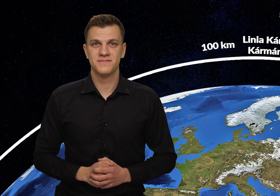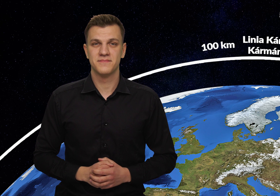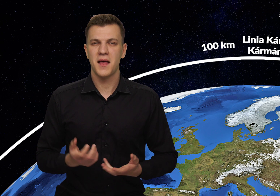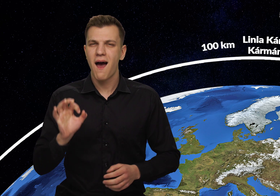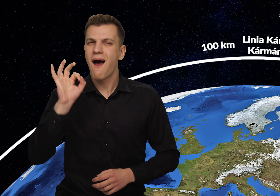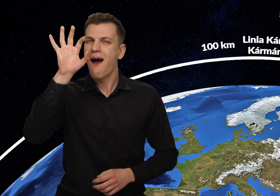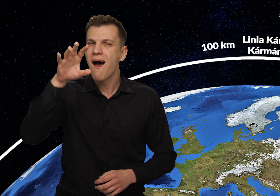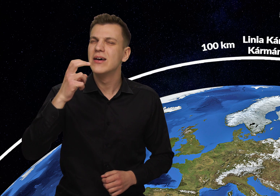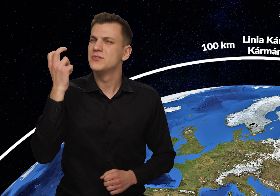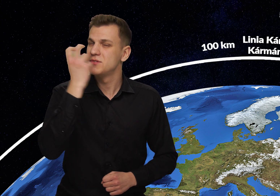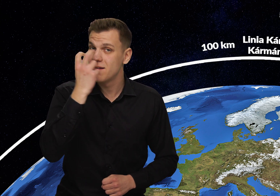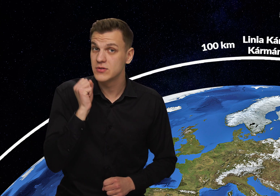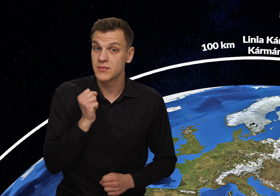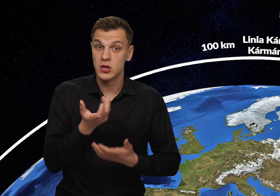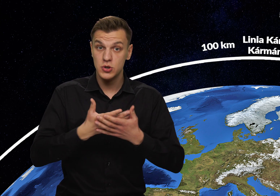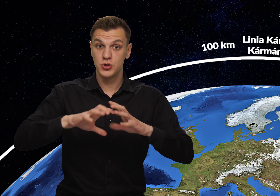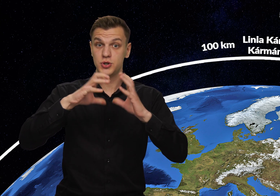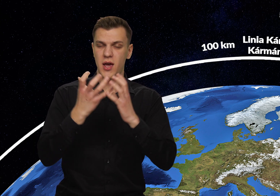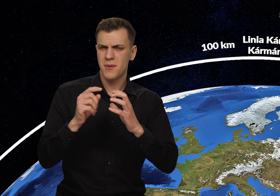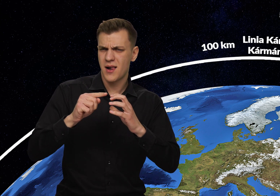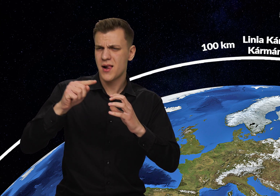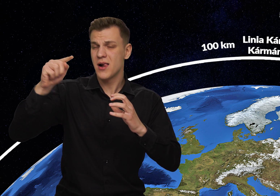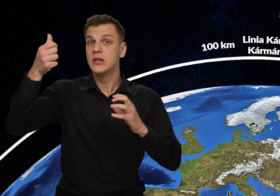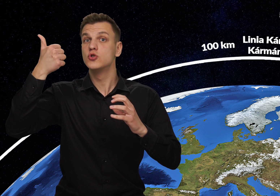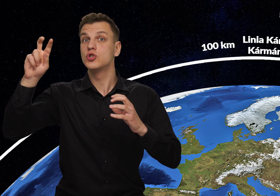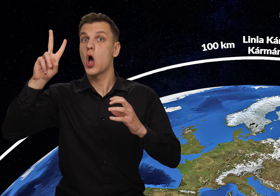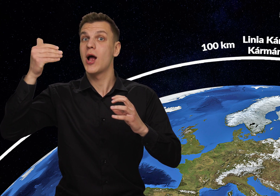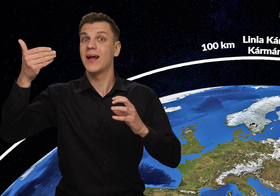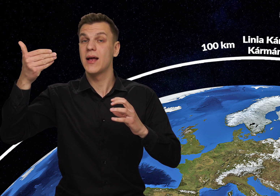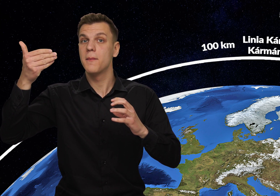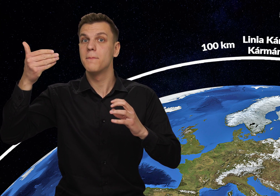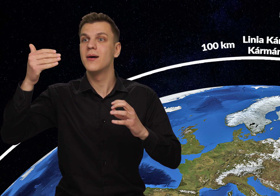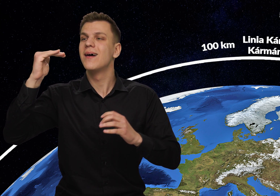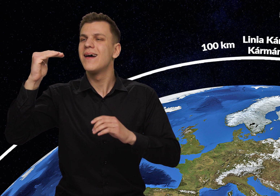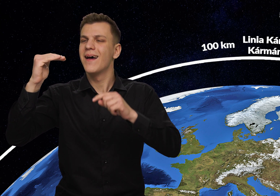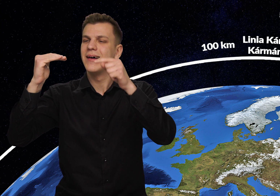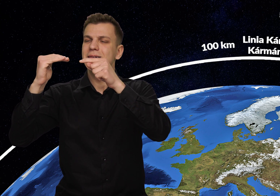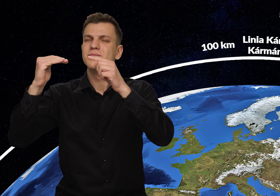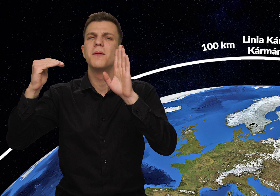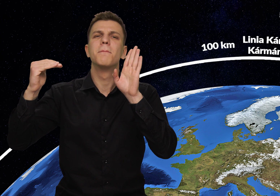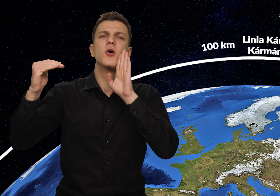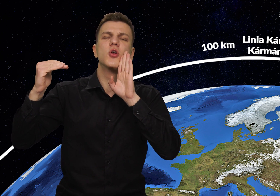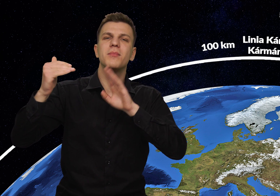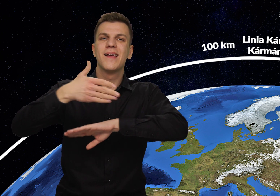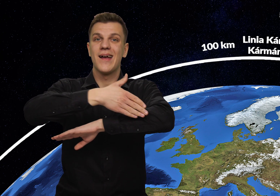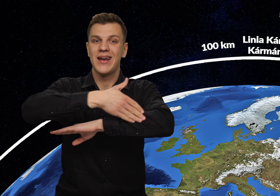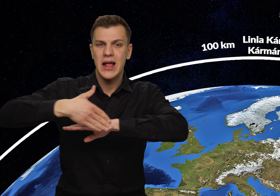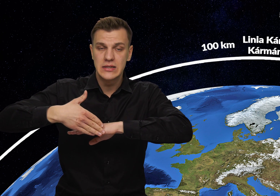Interesting fact: this altitude - the conventional the boundary between the Earth and space -- is the most important.